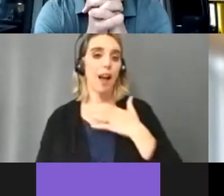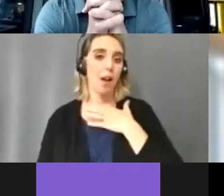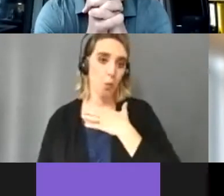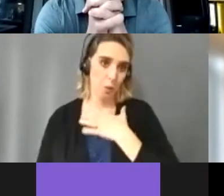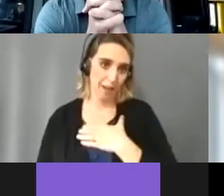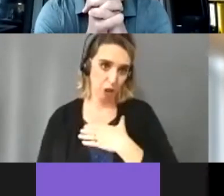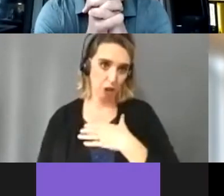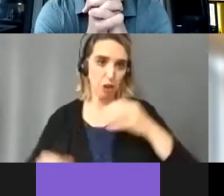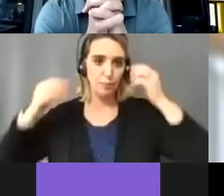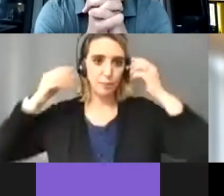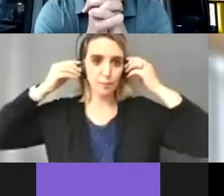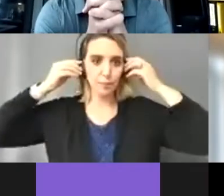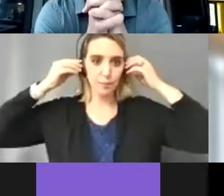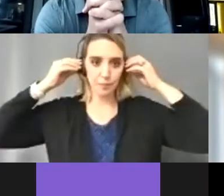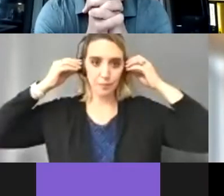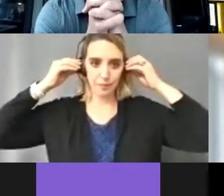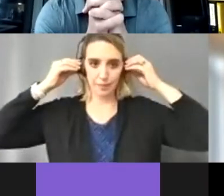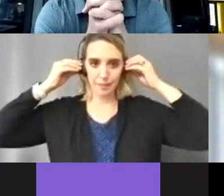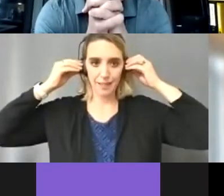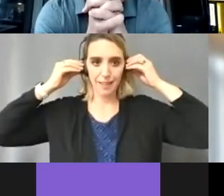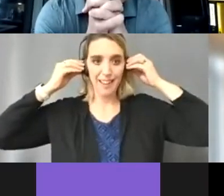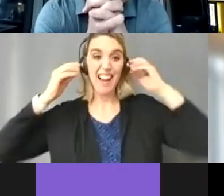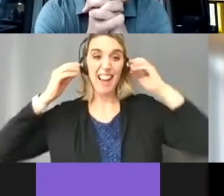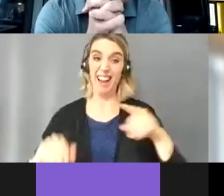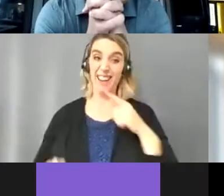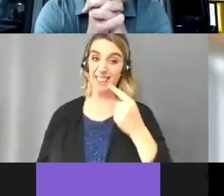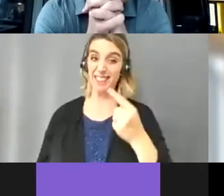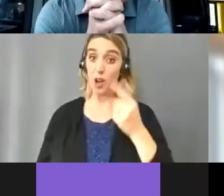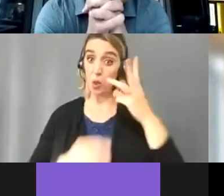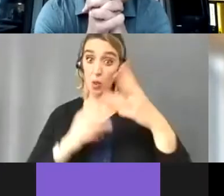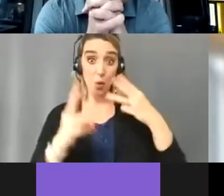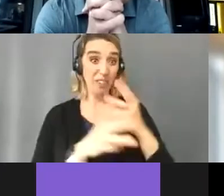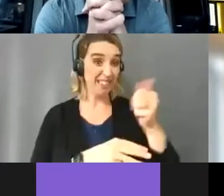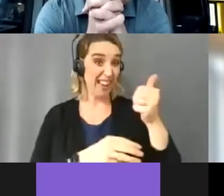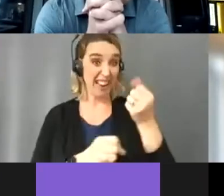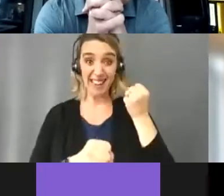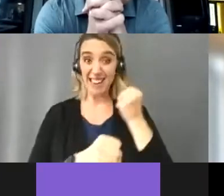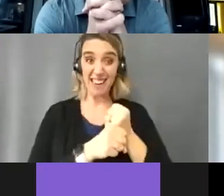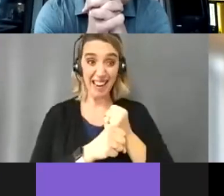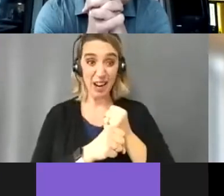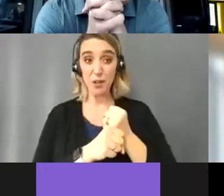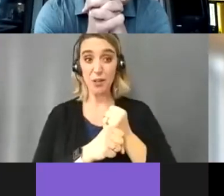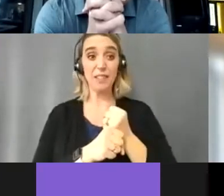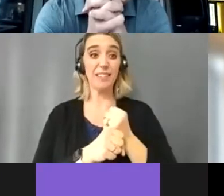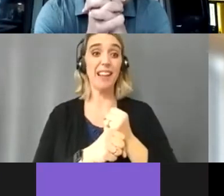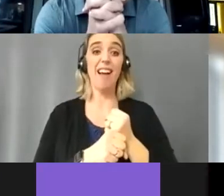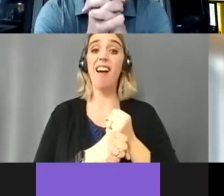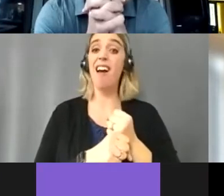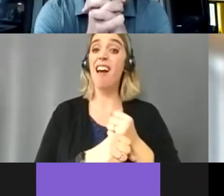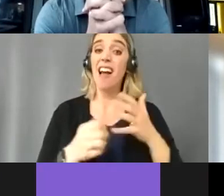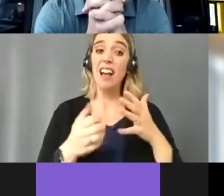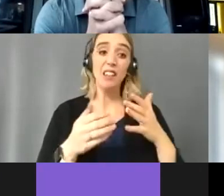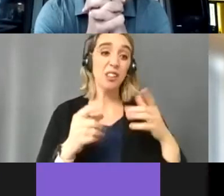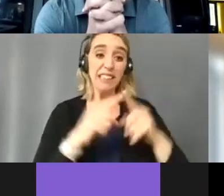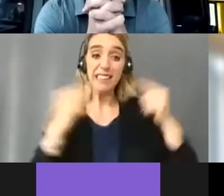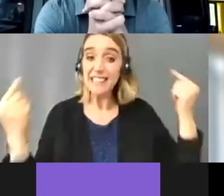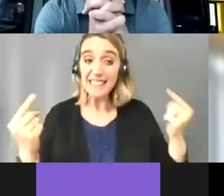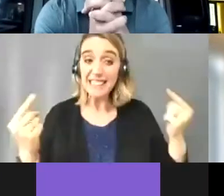that the world is so much different now than it was 10 years ago and it was so much easier to talk about it, so teeny-tiny bit different,